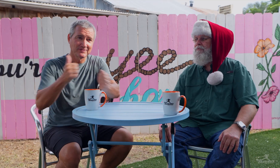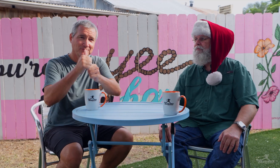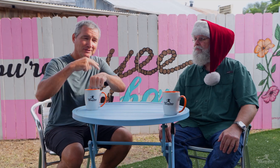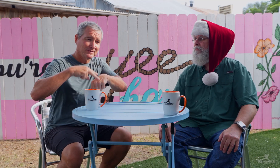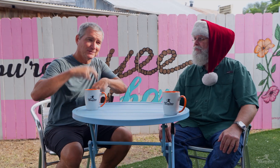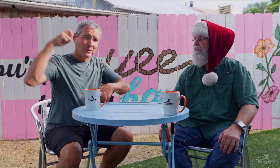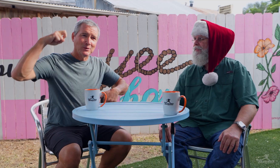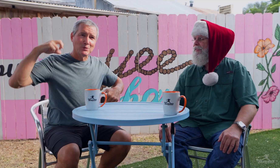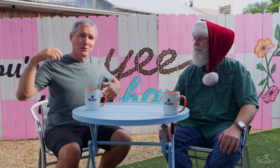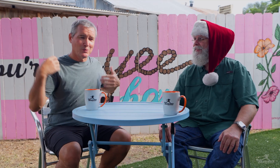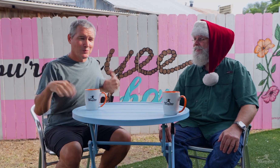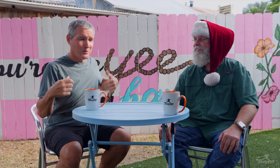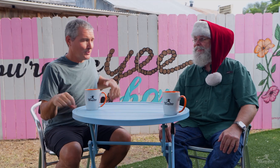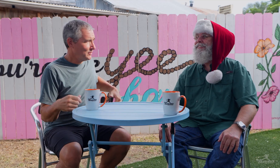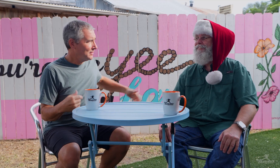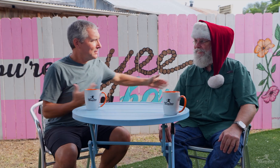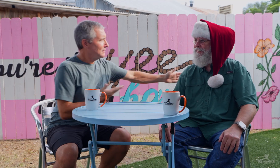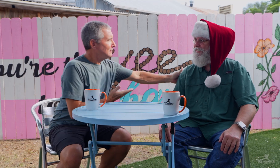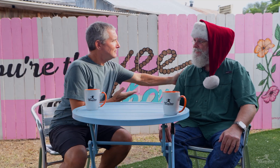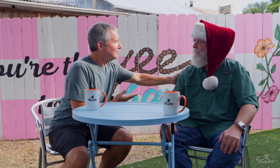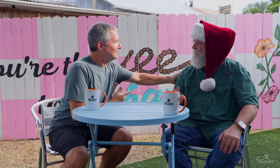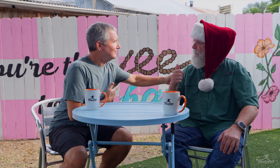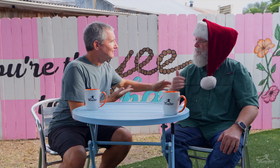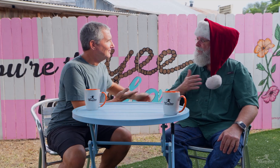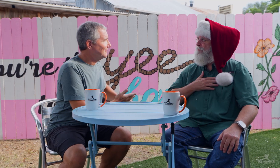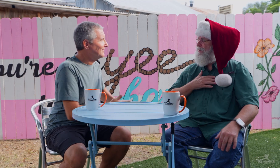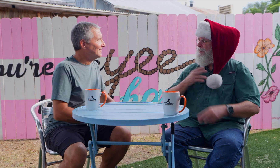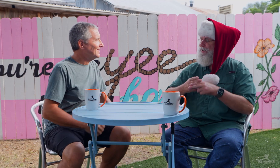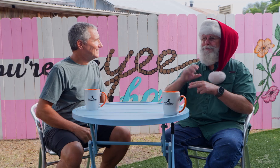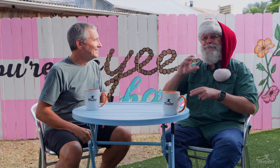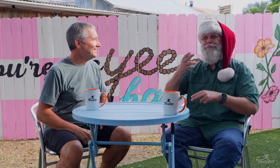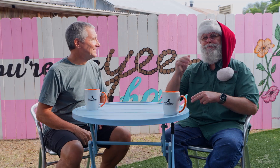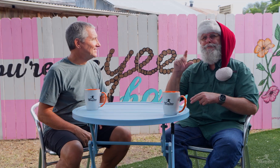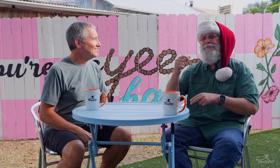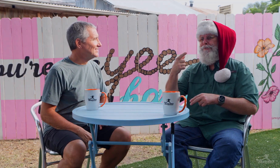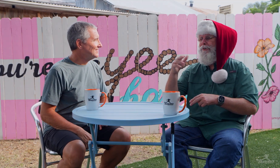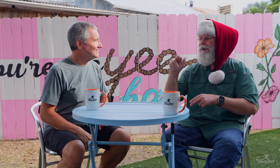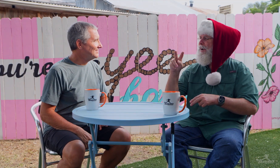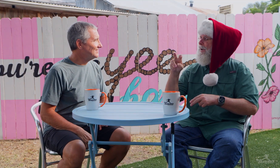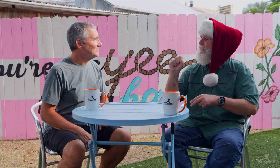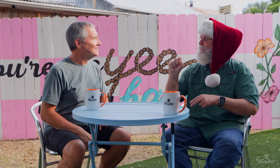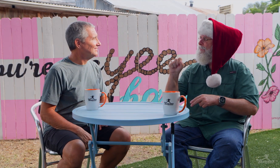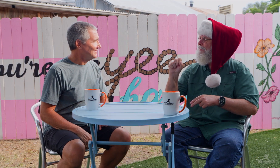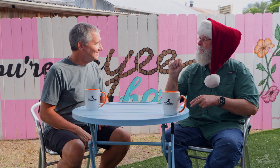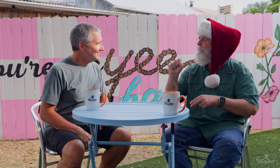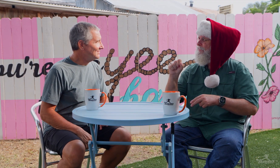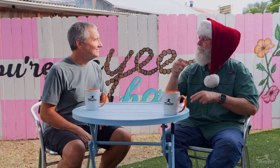Welcome to Coffee with Joel Who are you? My name is Charles Graves